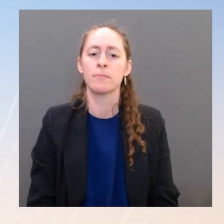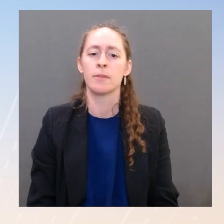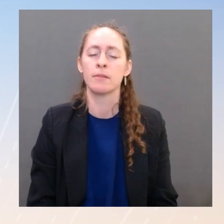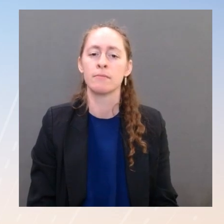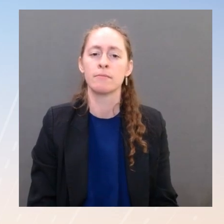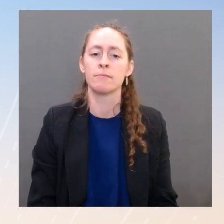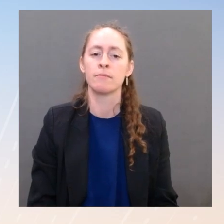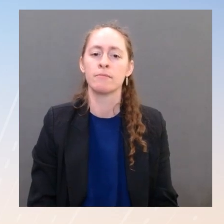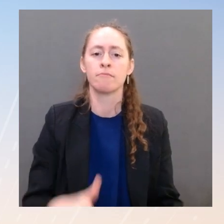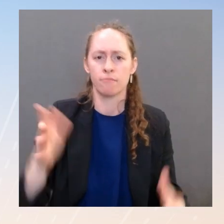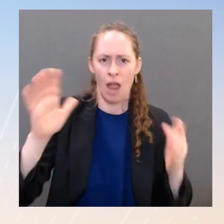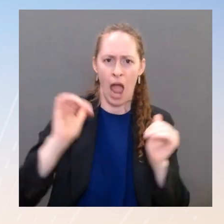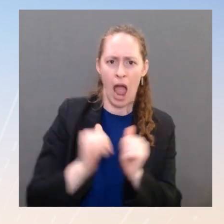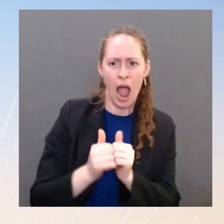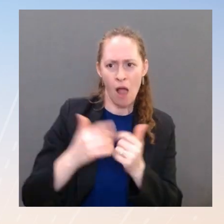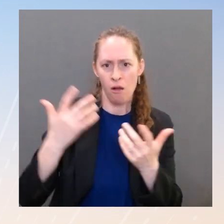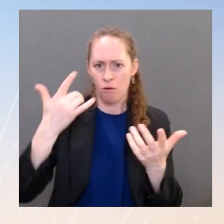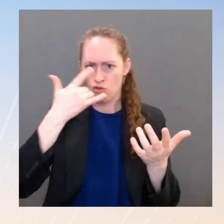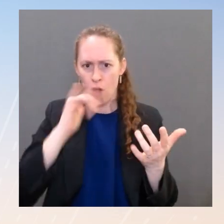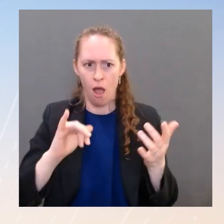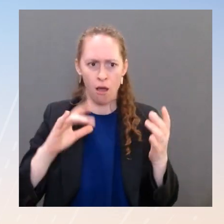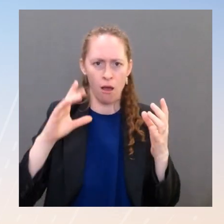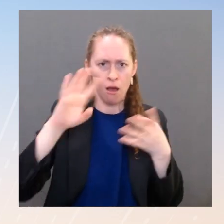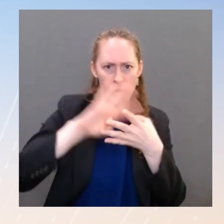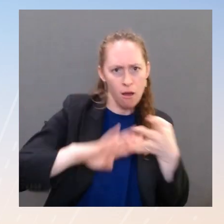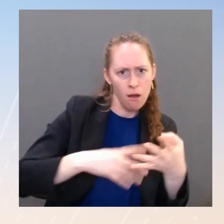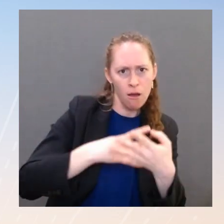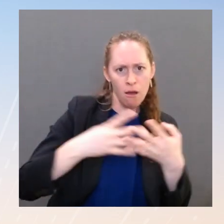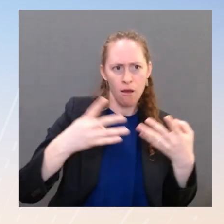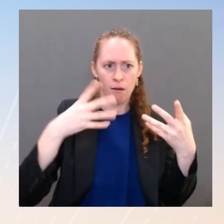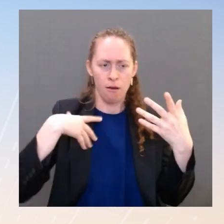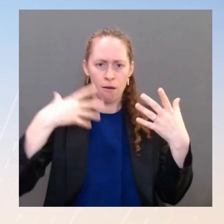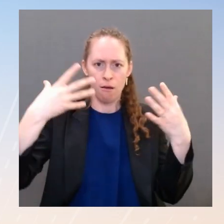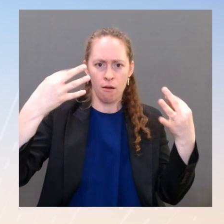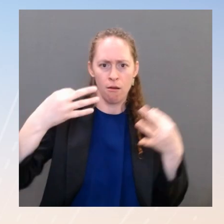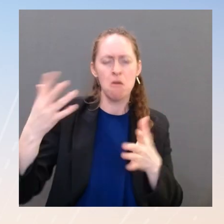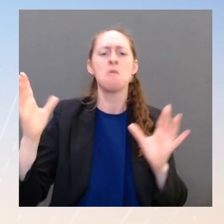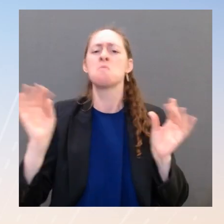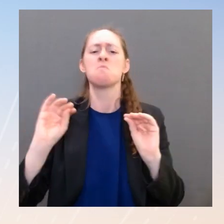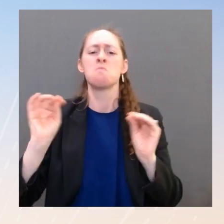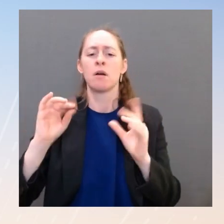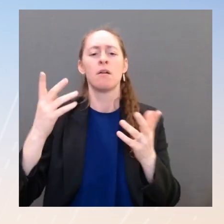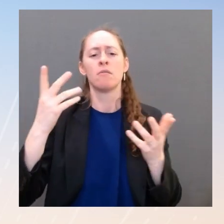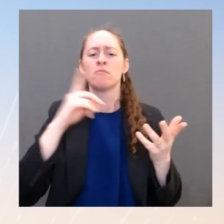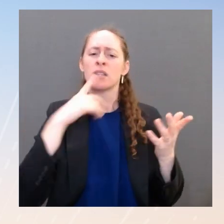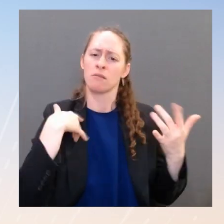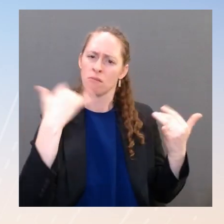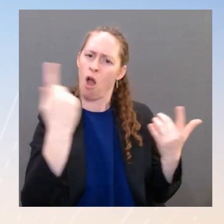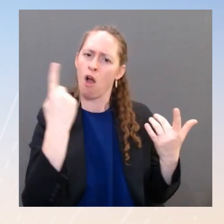Obviously, we have a strong relationship with Japan, strong relationship with South Korea. I'm sure -- certain North Korea will of course